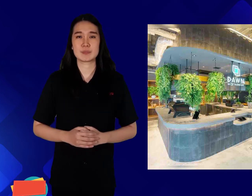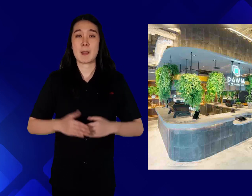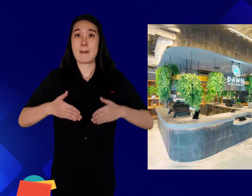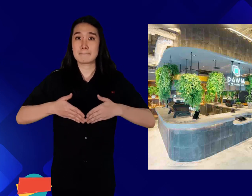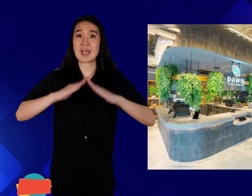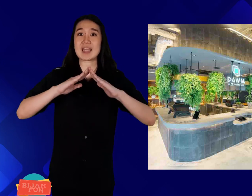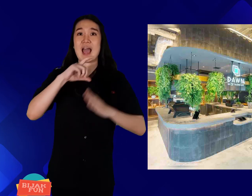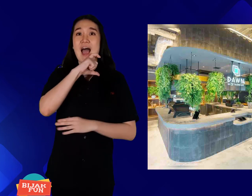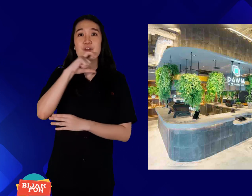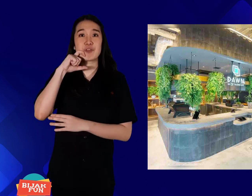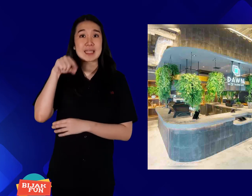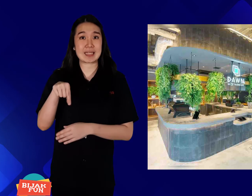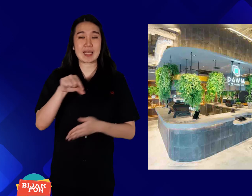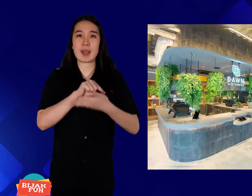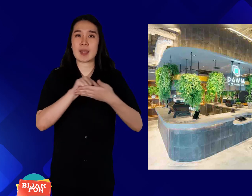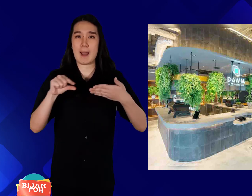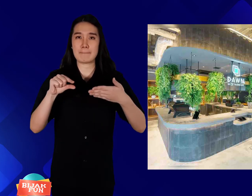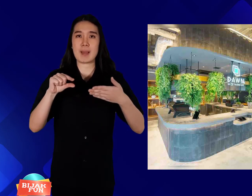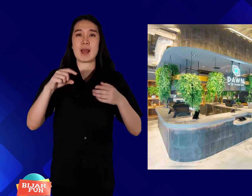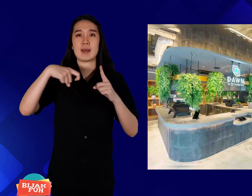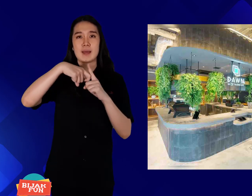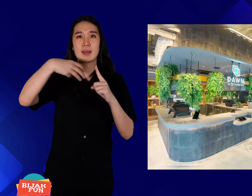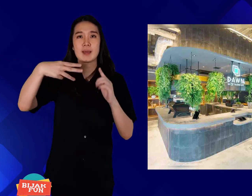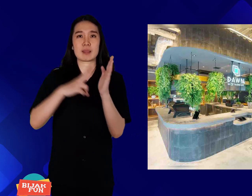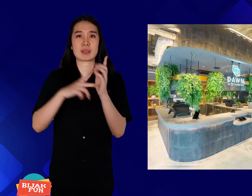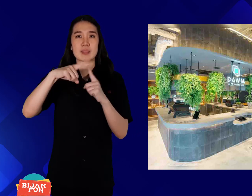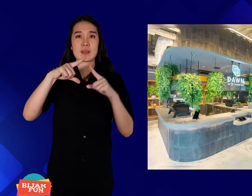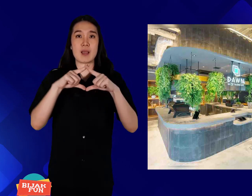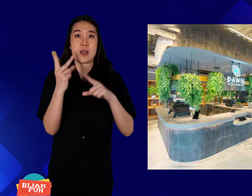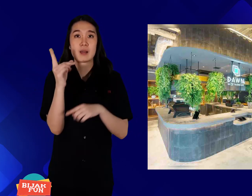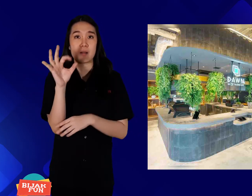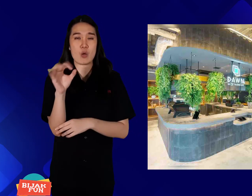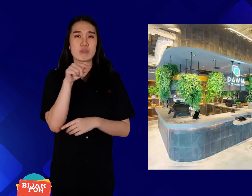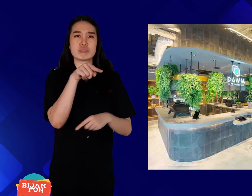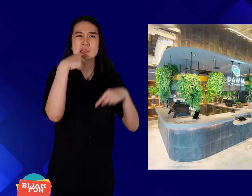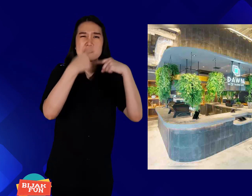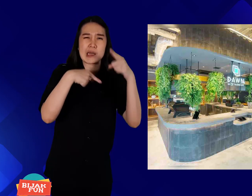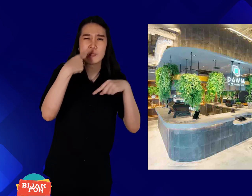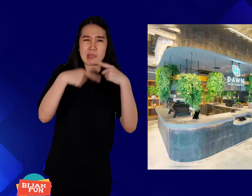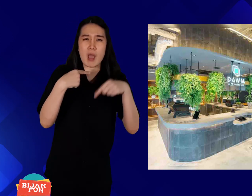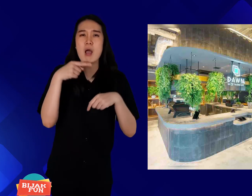The founder of cafe Kentaro said,